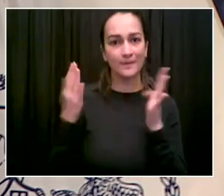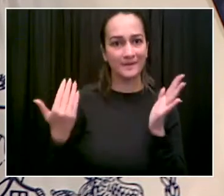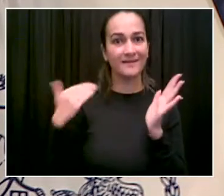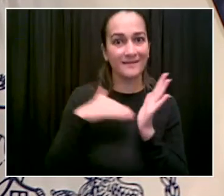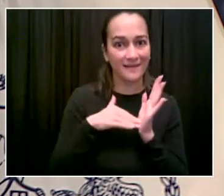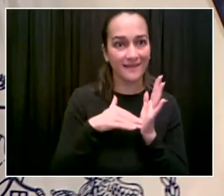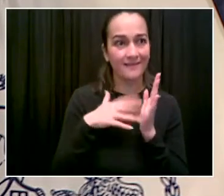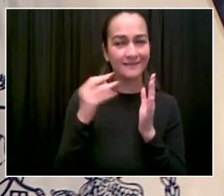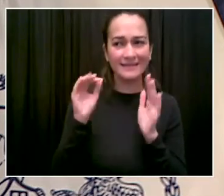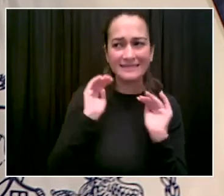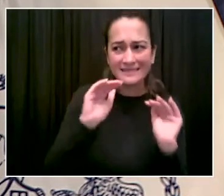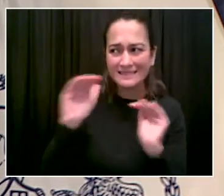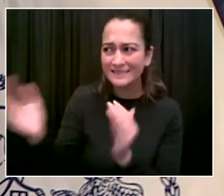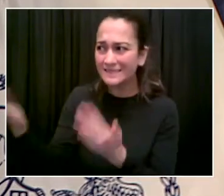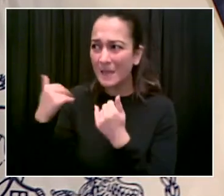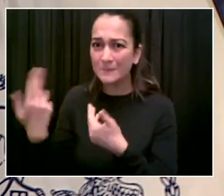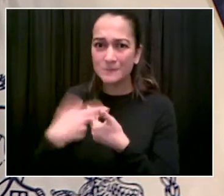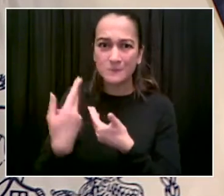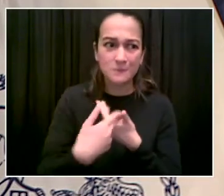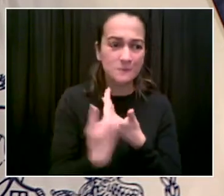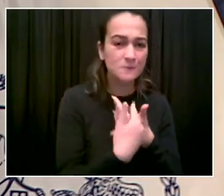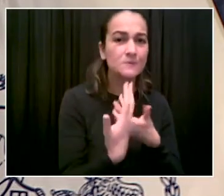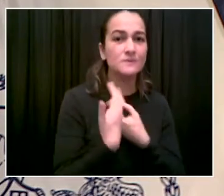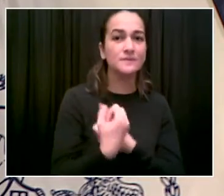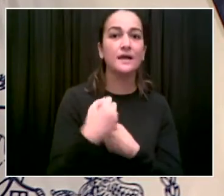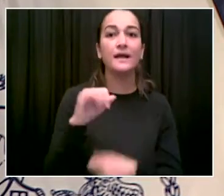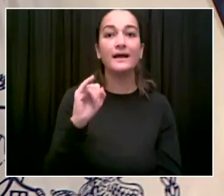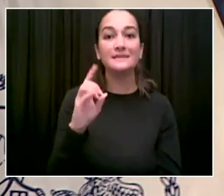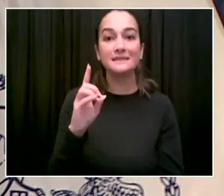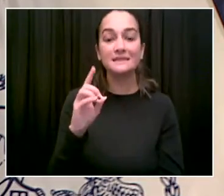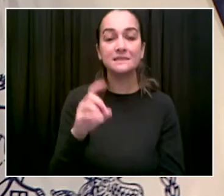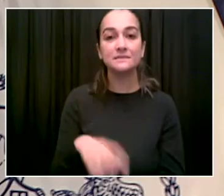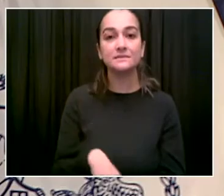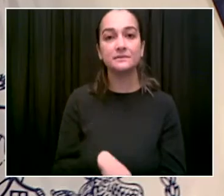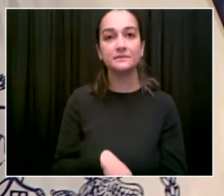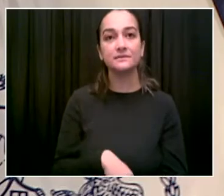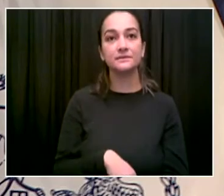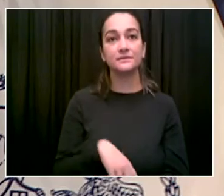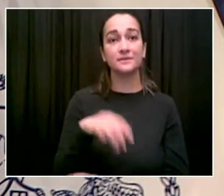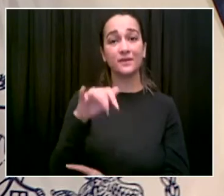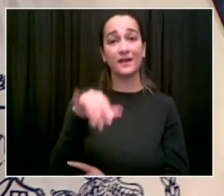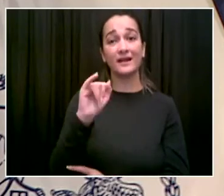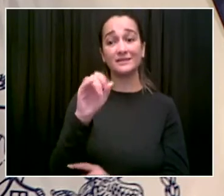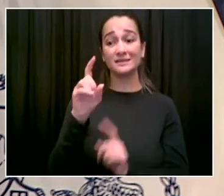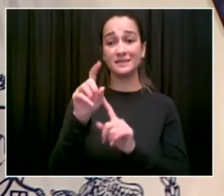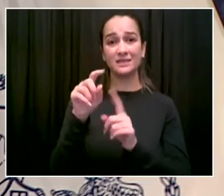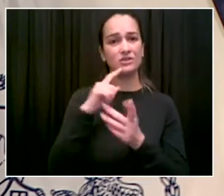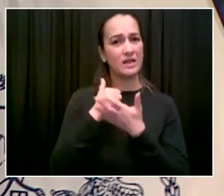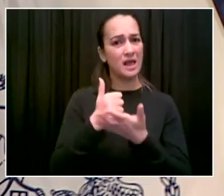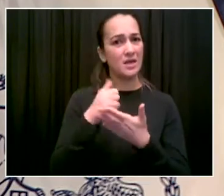UP AGAIN AND THAT EFFORT IS UNDERWAY. WE HAVE A LOT OF CAPACITY, AS FR A AS I HAE VHEARD,